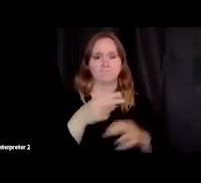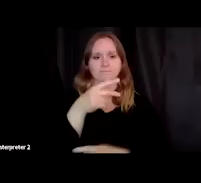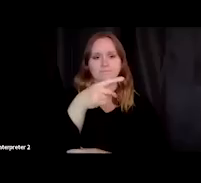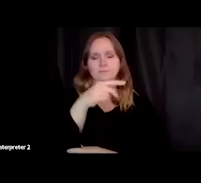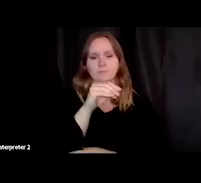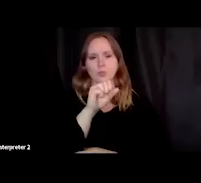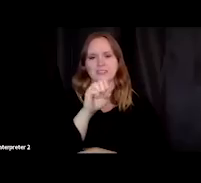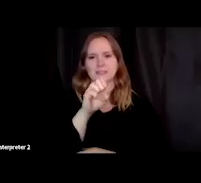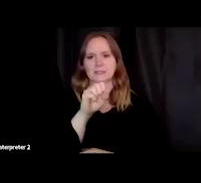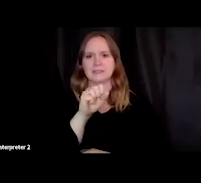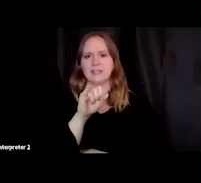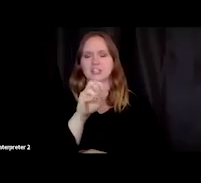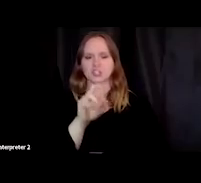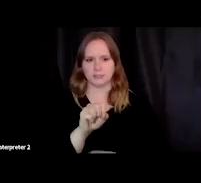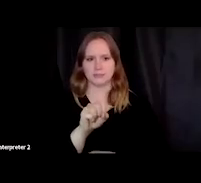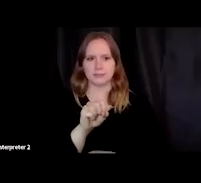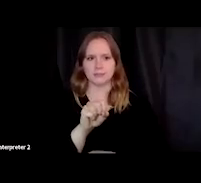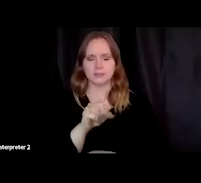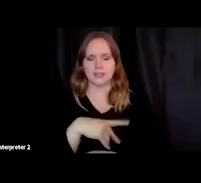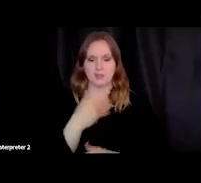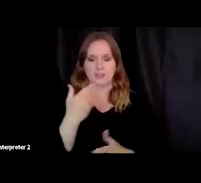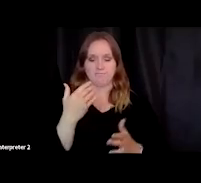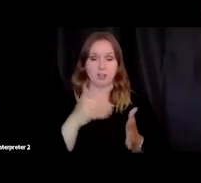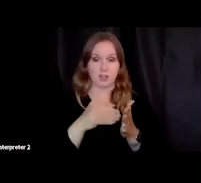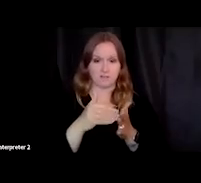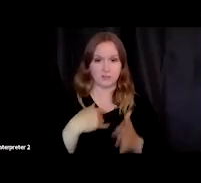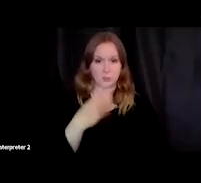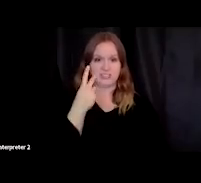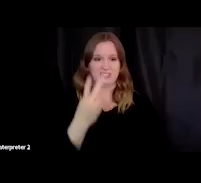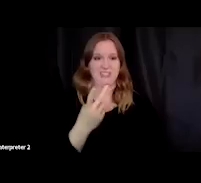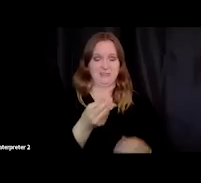that we often see in hoarding disorder, beauty.